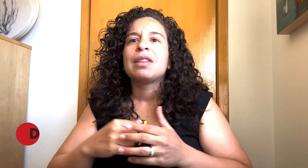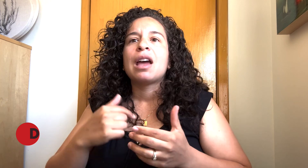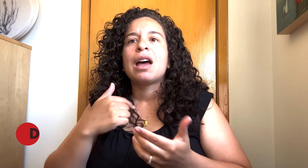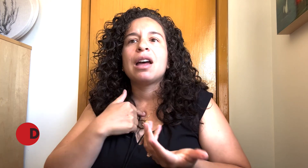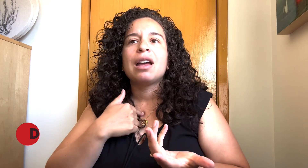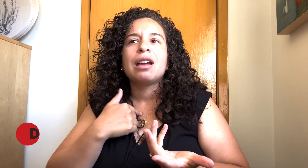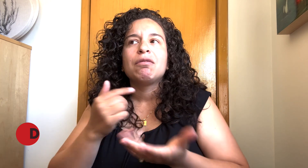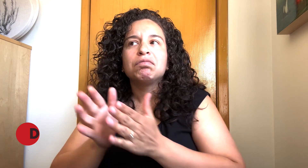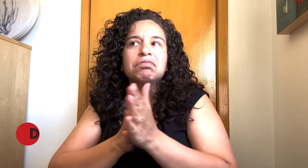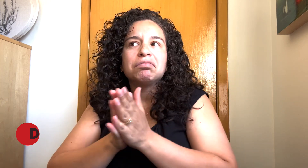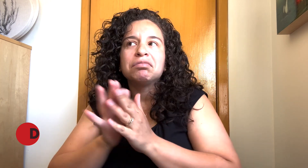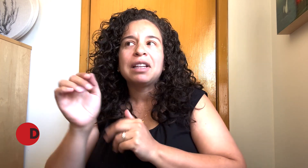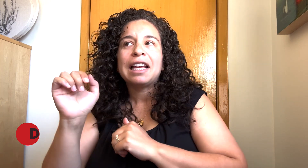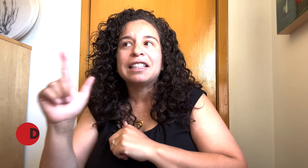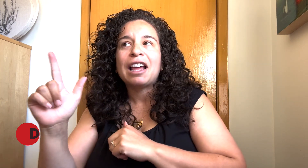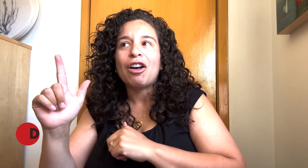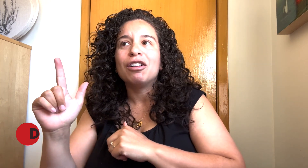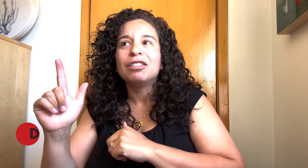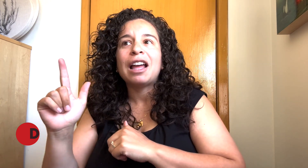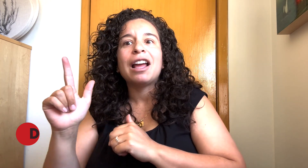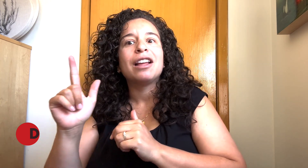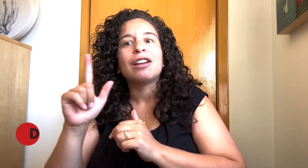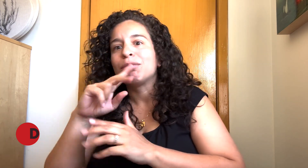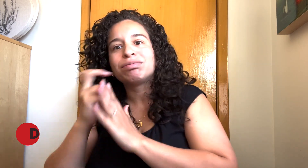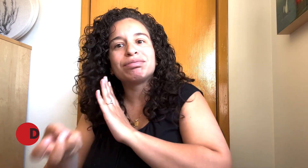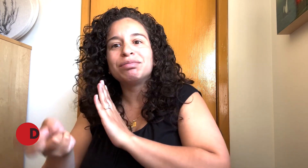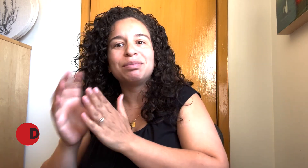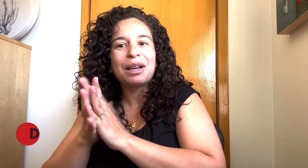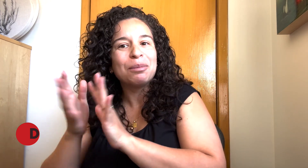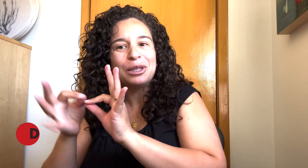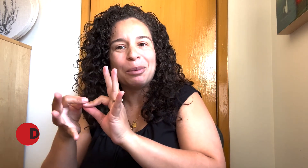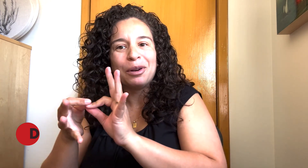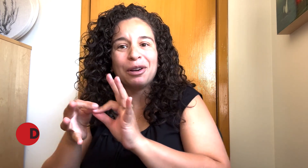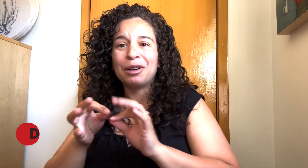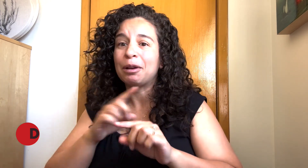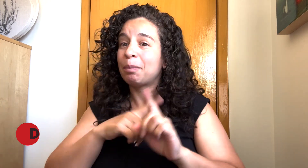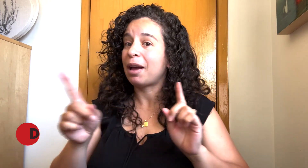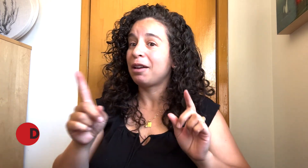I became invested in ASL and became an interpreter! Mind you, originally